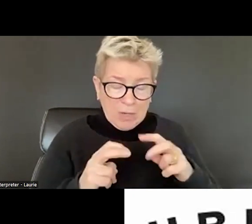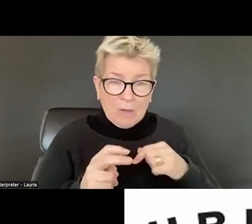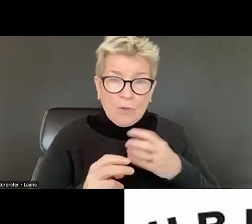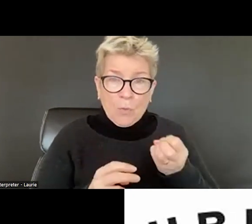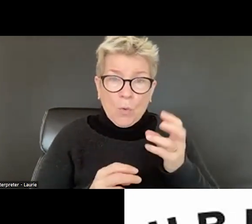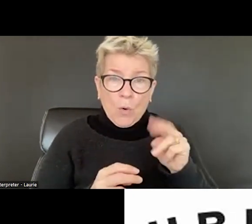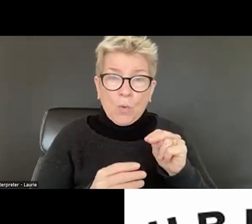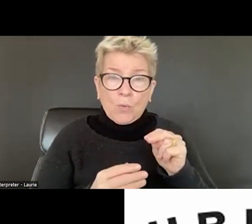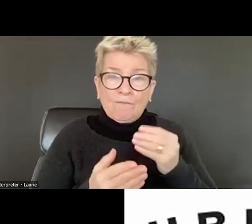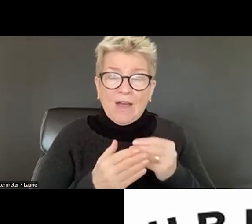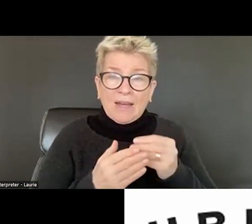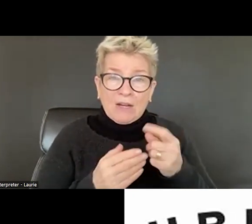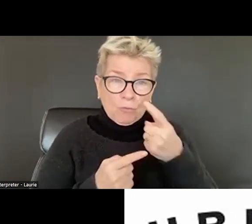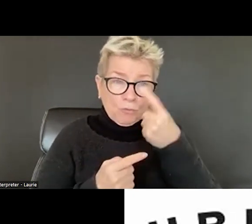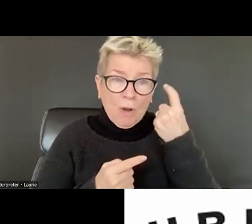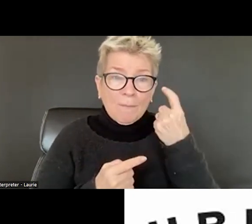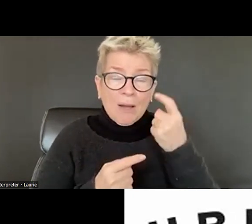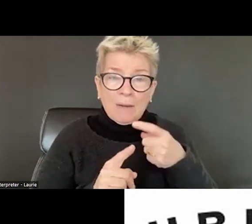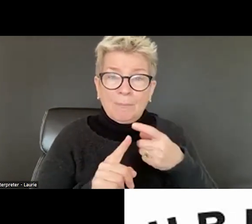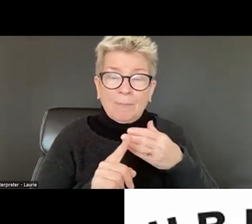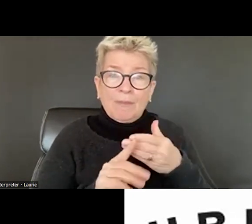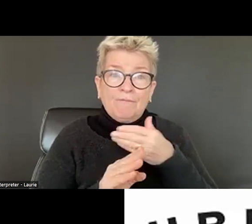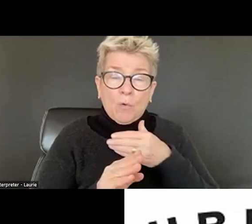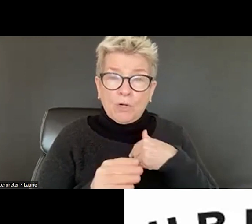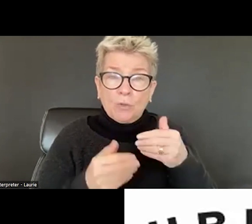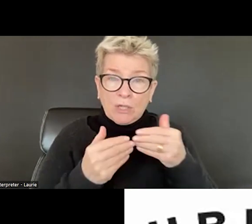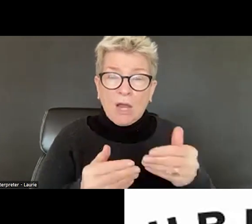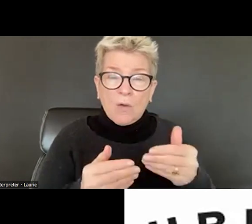it anywhere else because we often have these conversations about how can we help communities